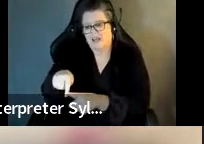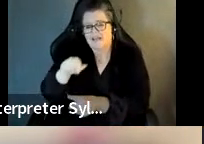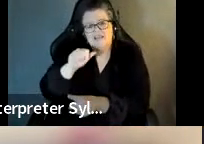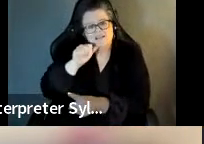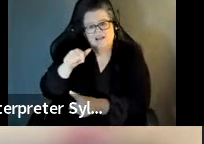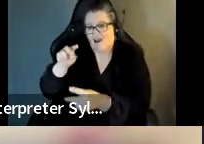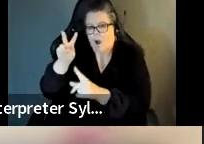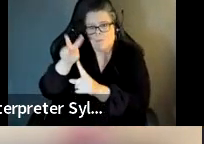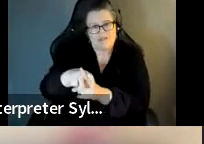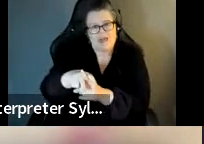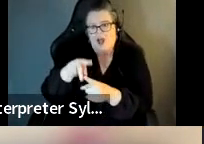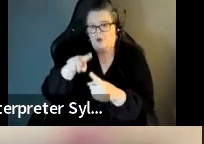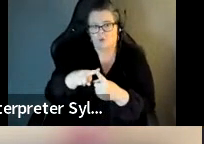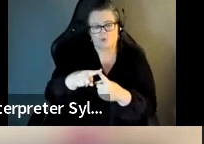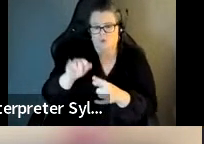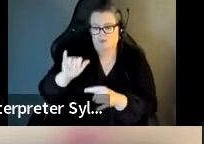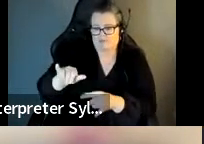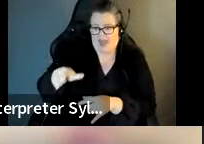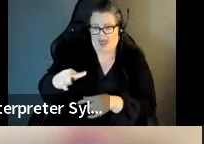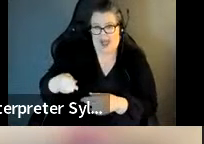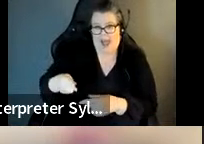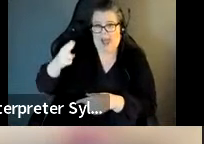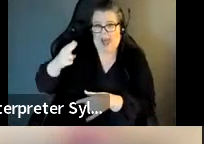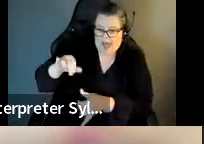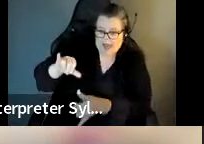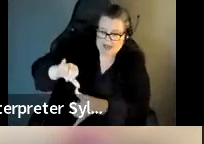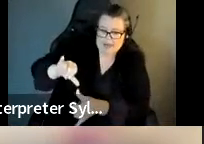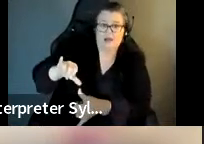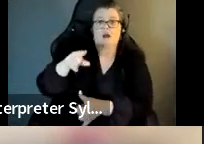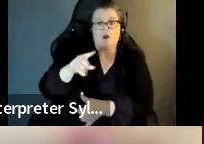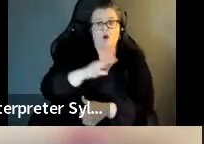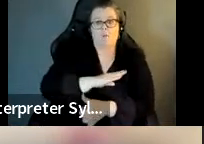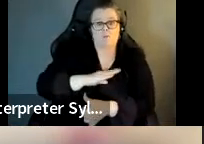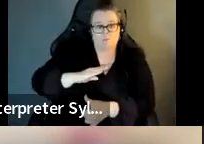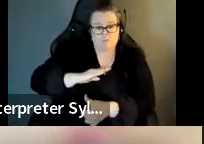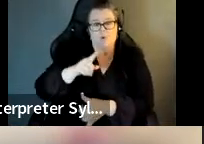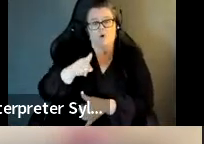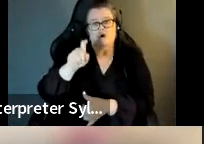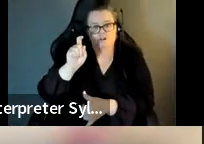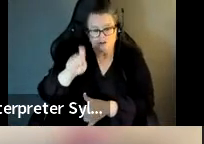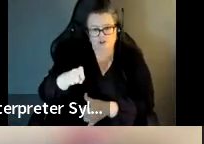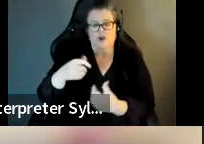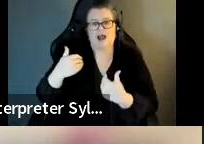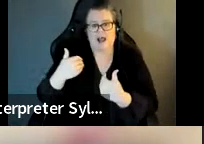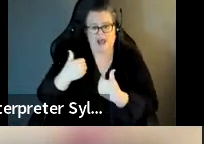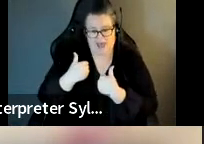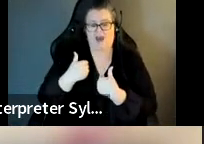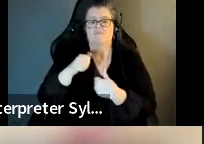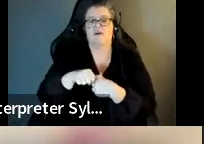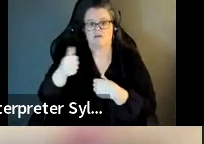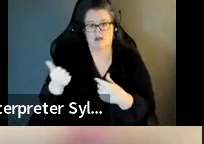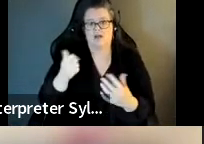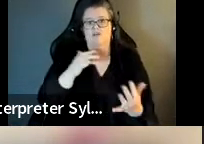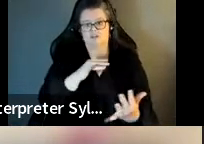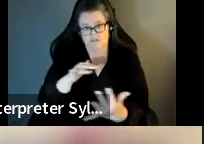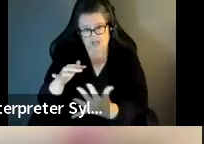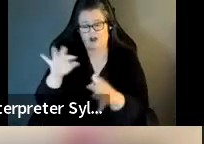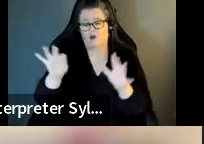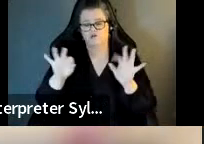That the Board should initiate a brief study that reflects the direct feedback from a random sampling of actual patients with disabilities.